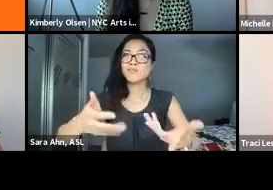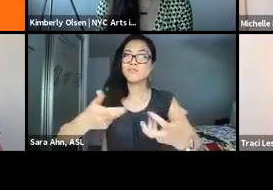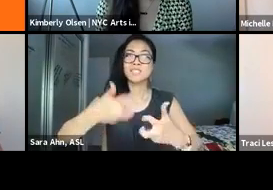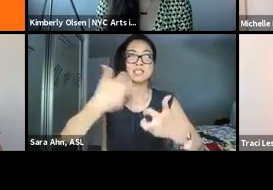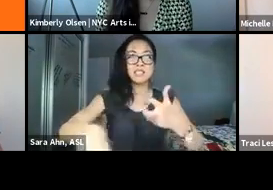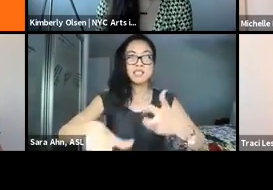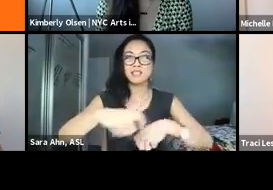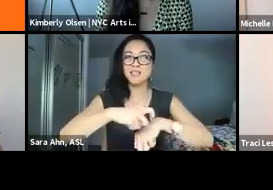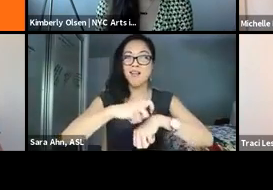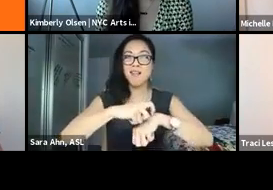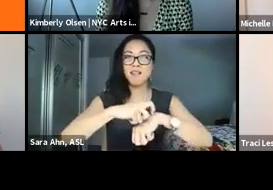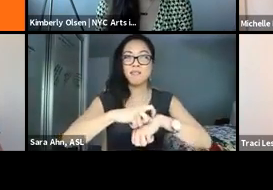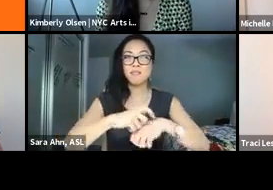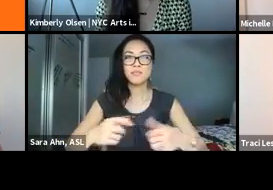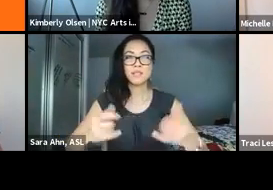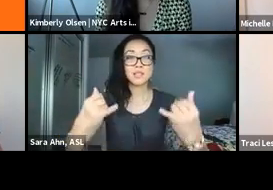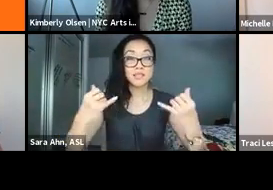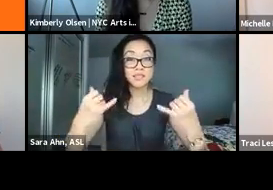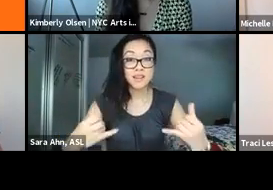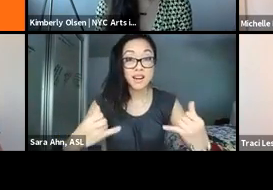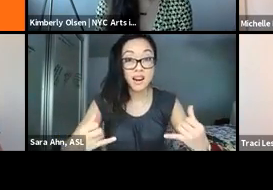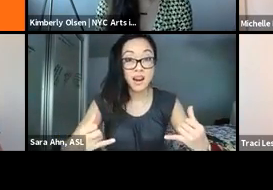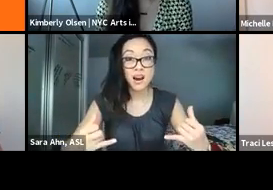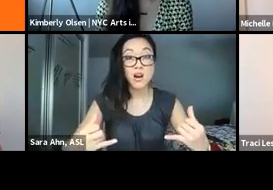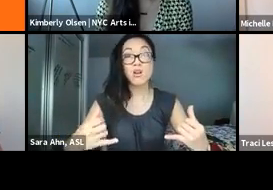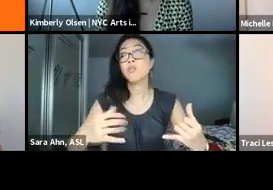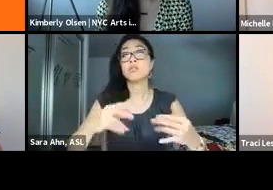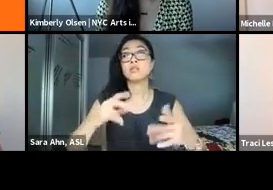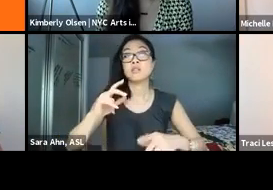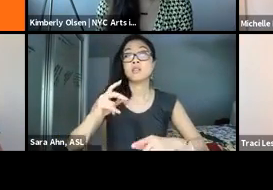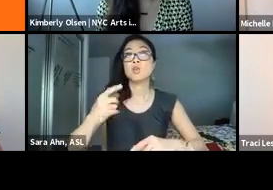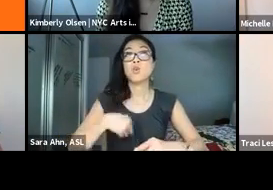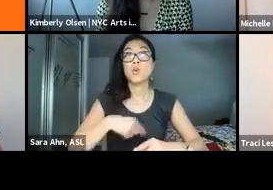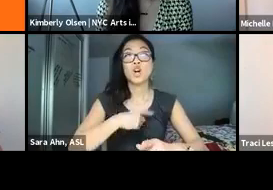the different challenges may be. If the schools don't reopen in the fall, what will we do